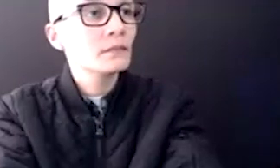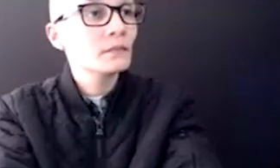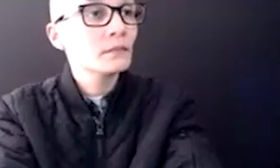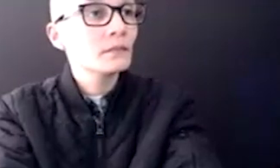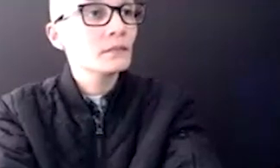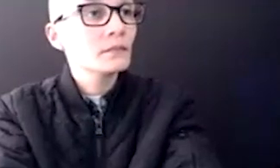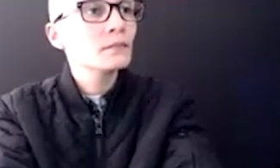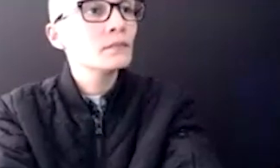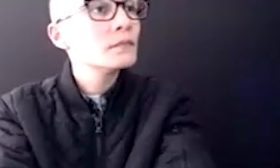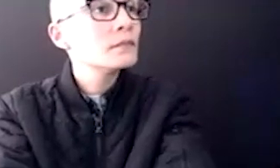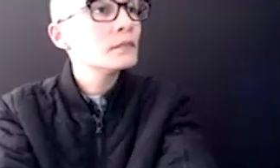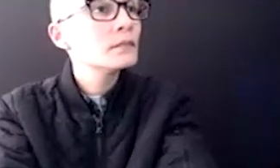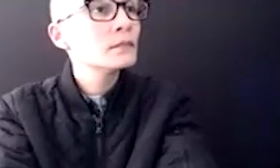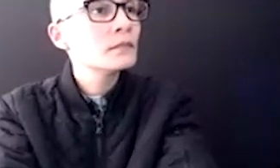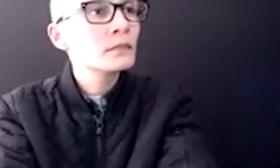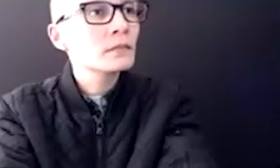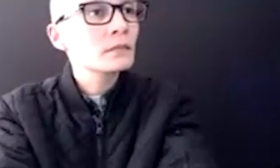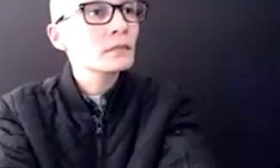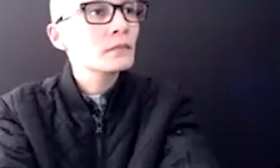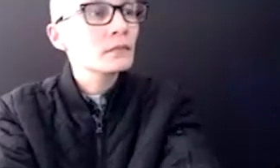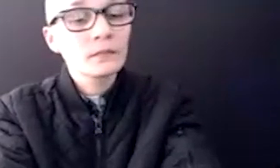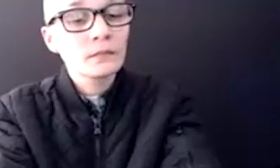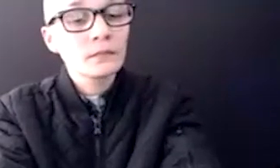what the evaluation form is asking,